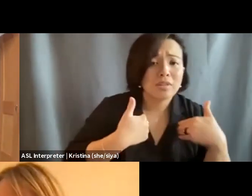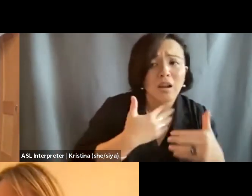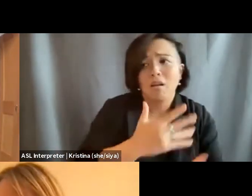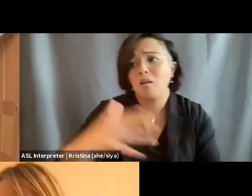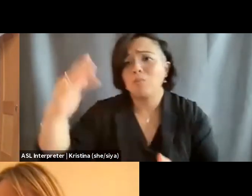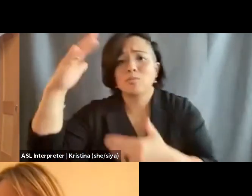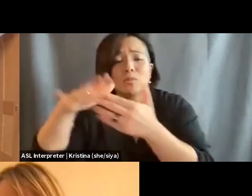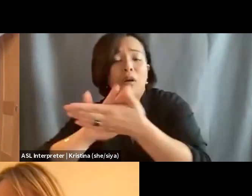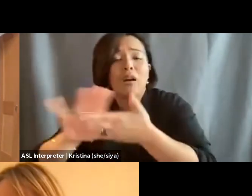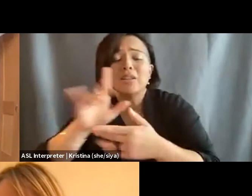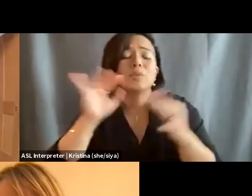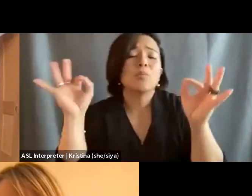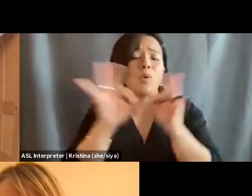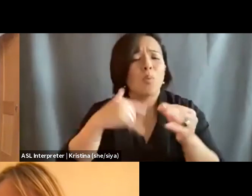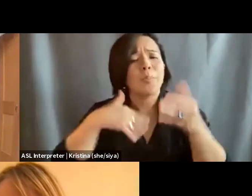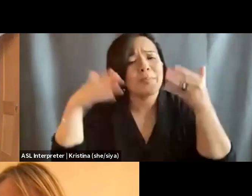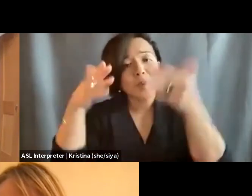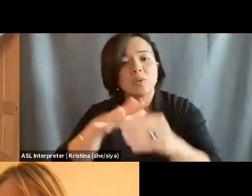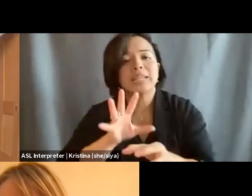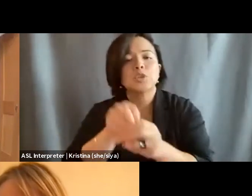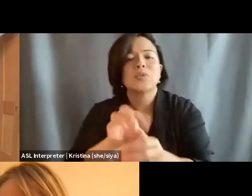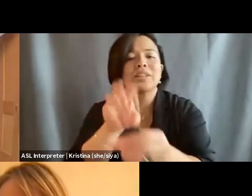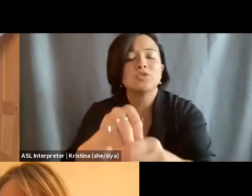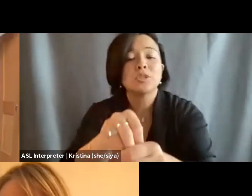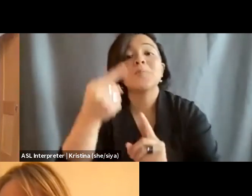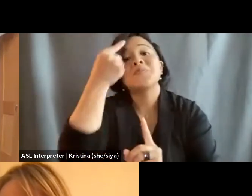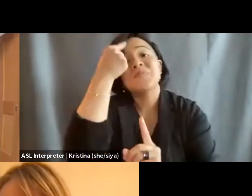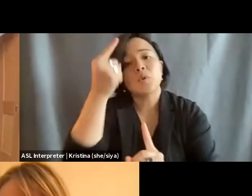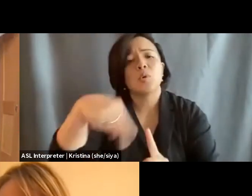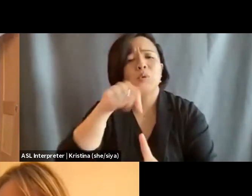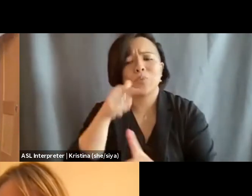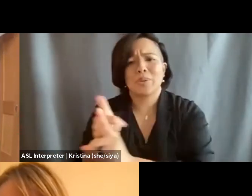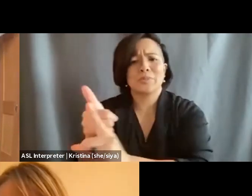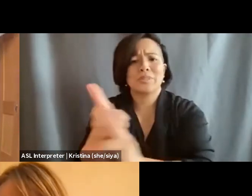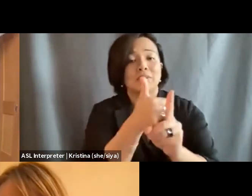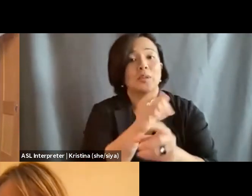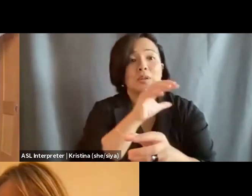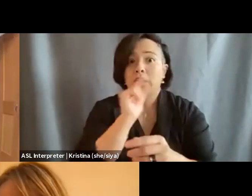focus on interventions for the girls themselves, in the education, but we also have to fix the education system and make sure it's more